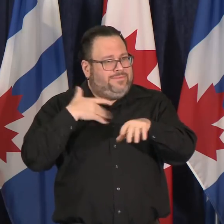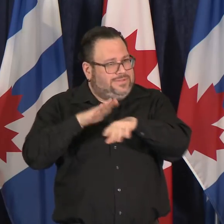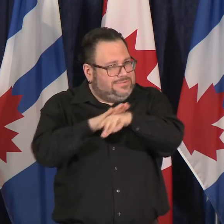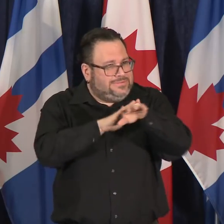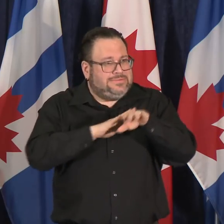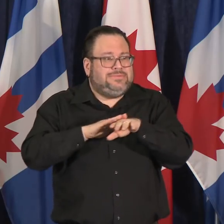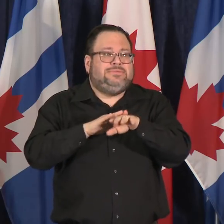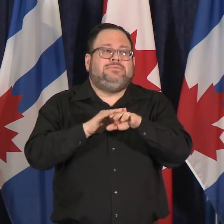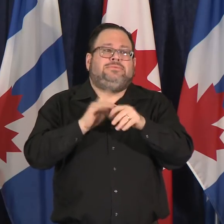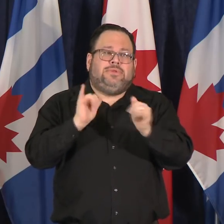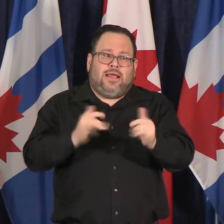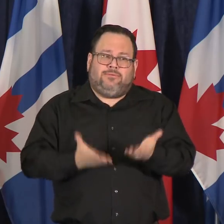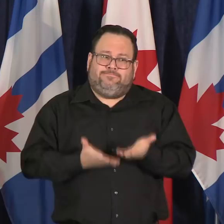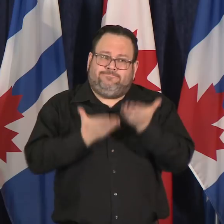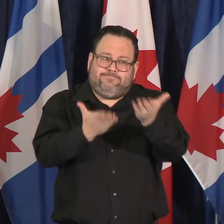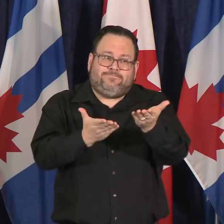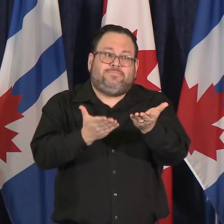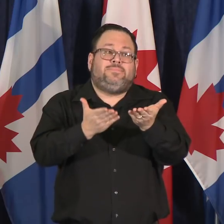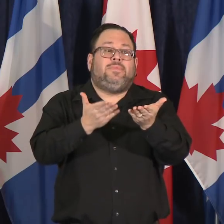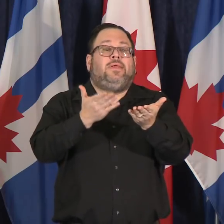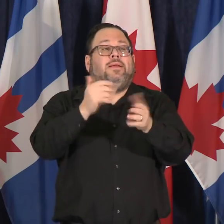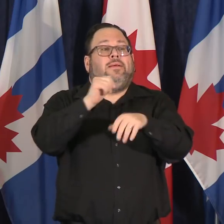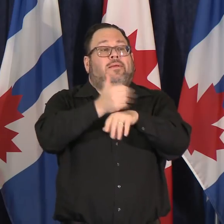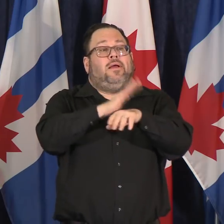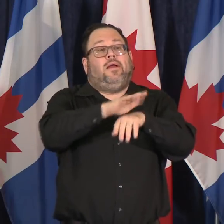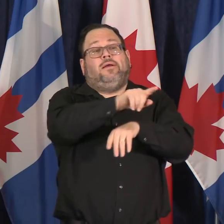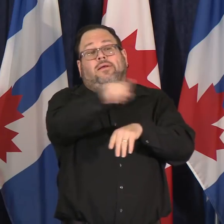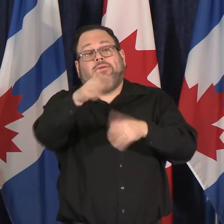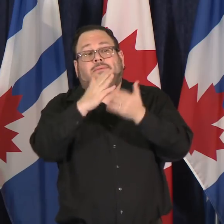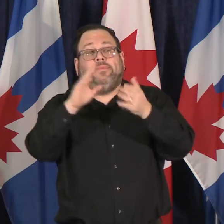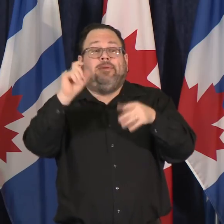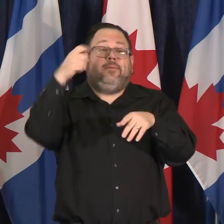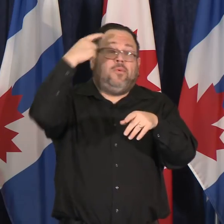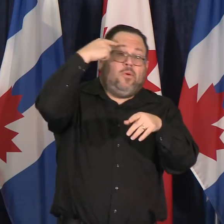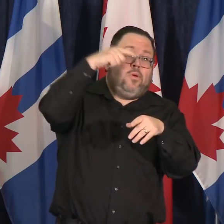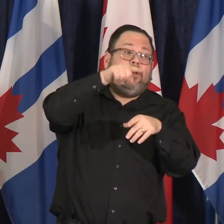citizens or as employers and businesses I don't think we'll be dealing with that